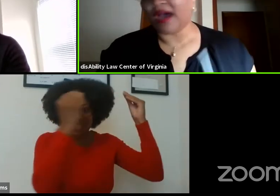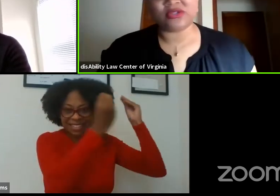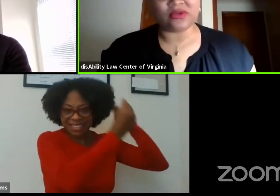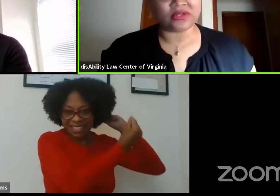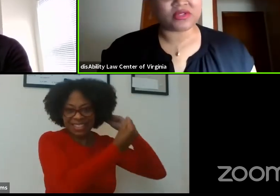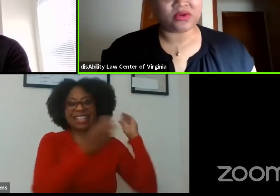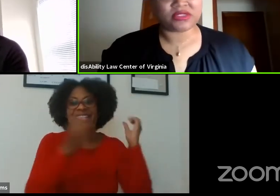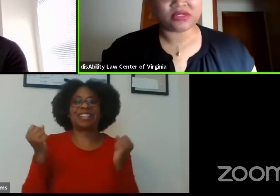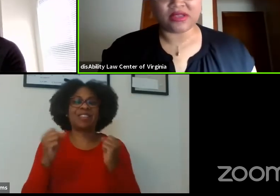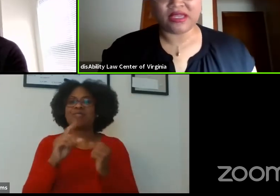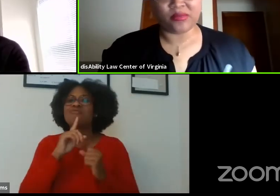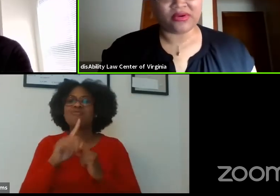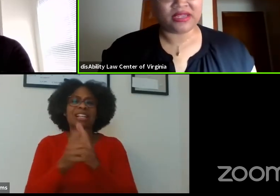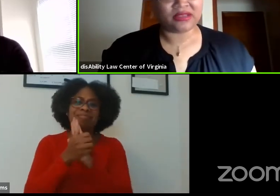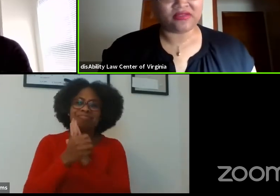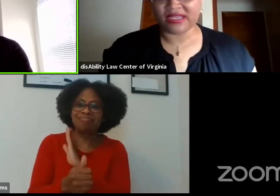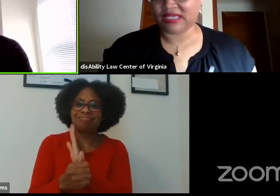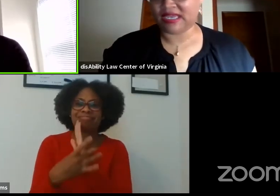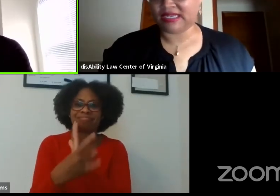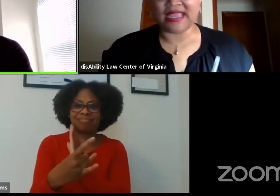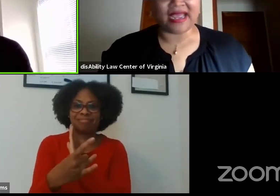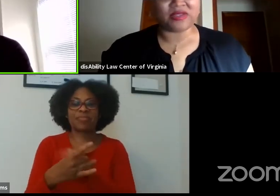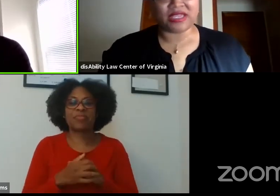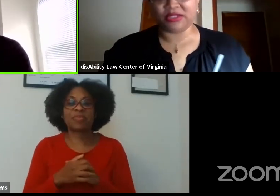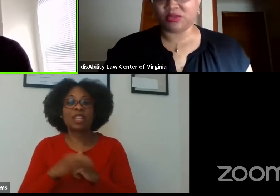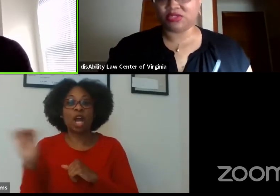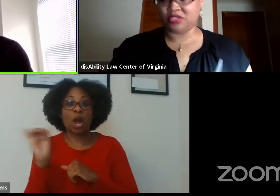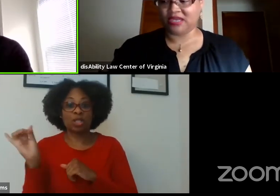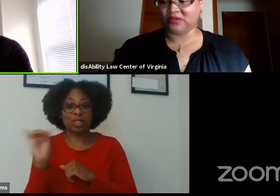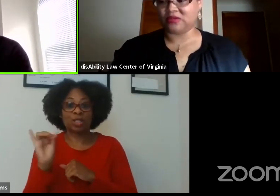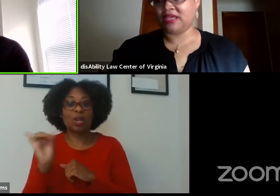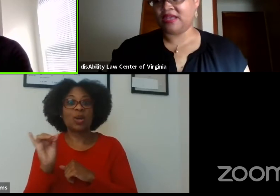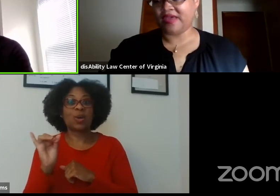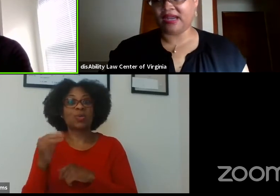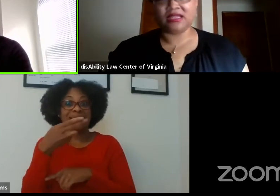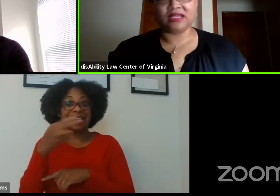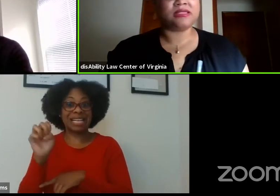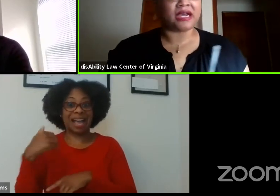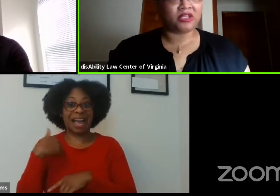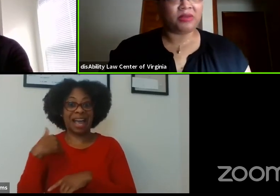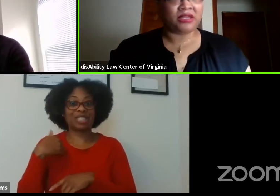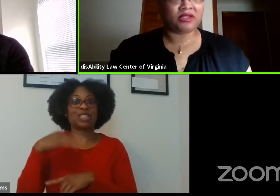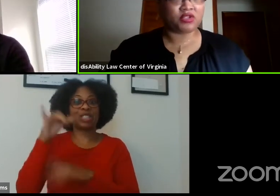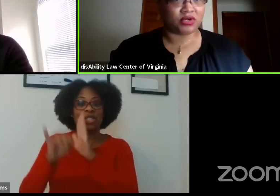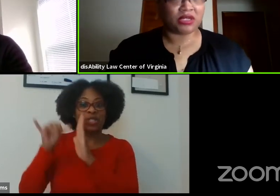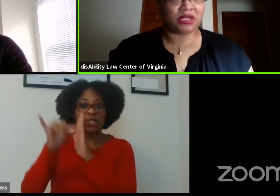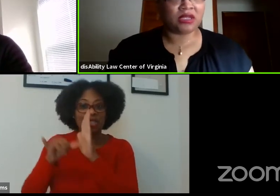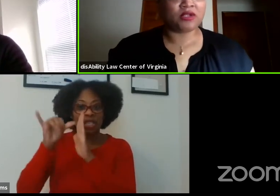I do also want to call out the fact that he has a YouTube channel that is documenting his journey